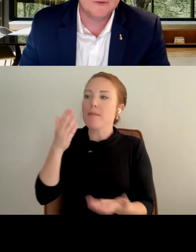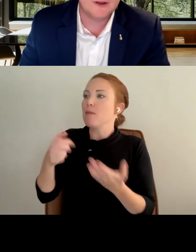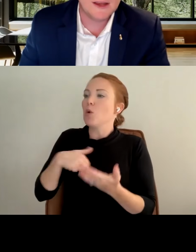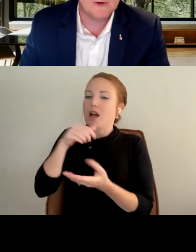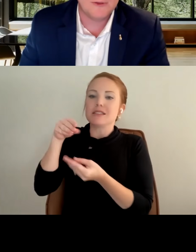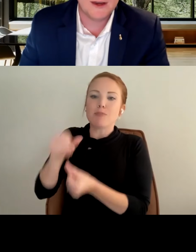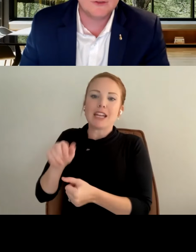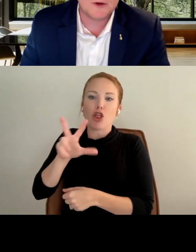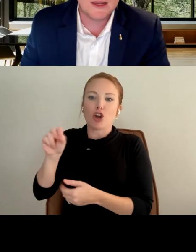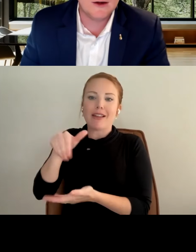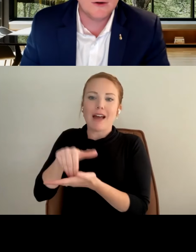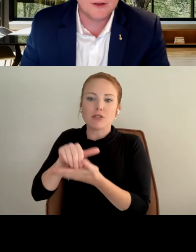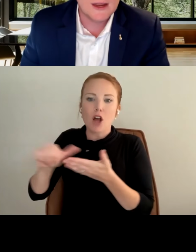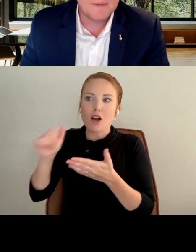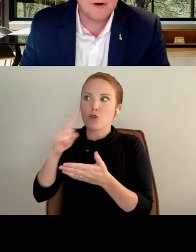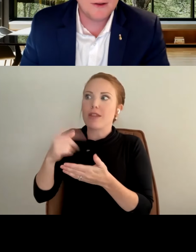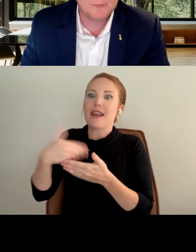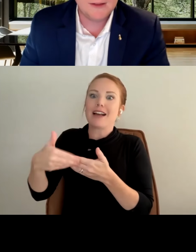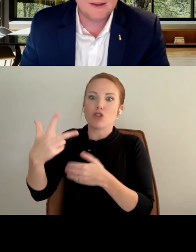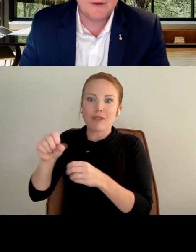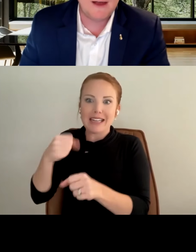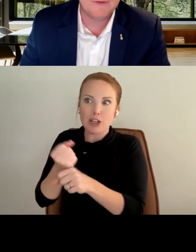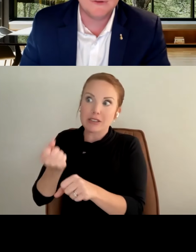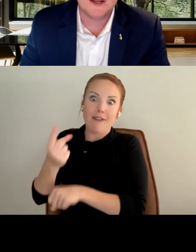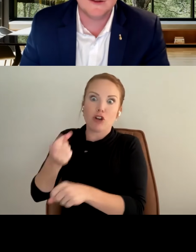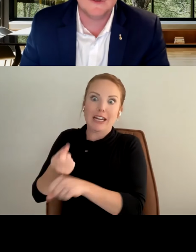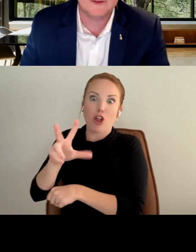dollars a year for the next three years, but we're going to spend seventy five thousand dollars